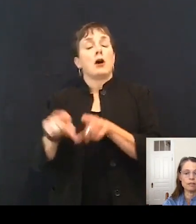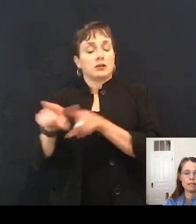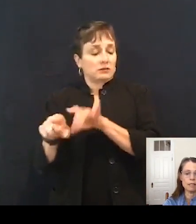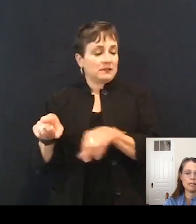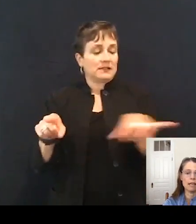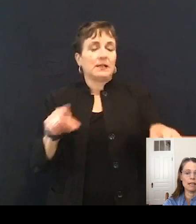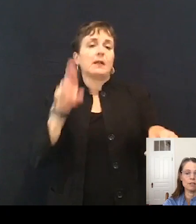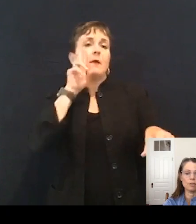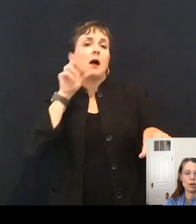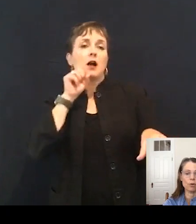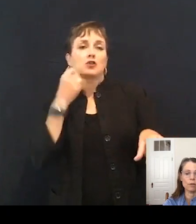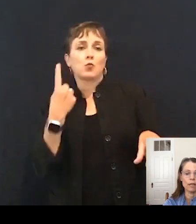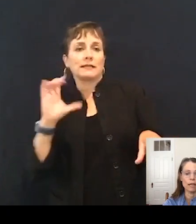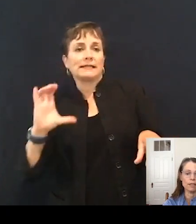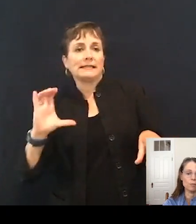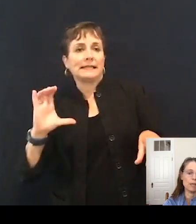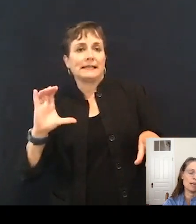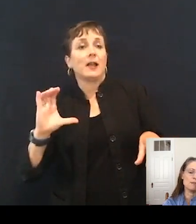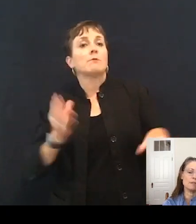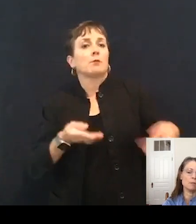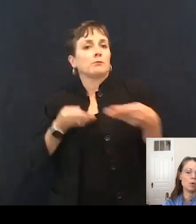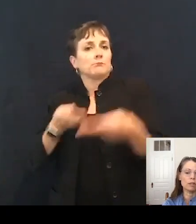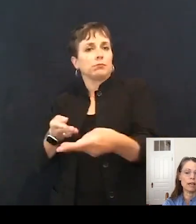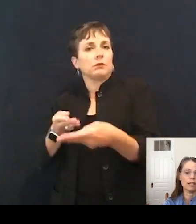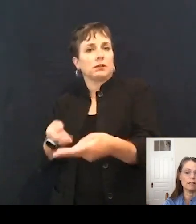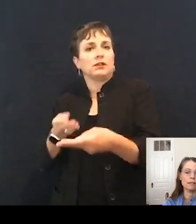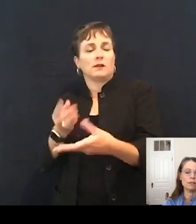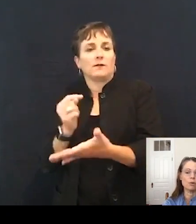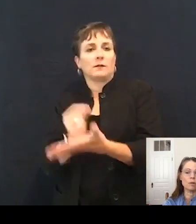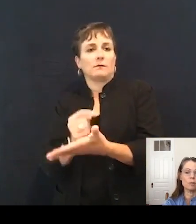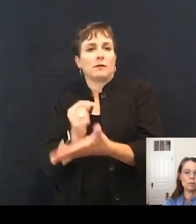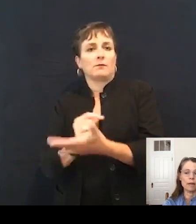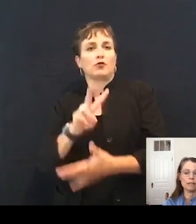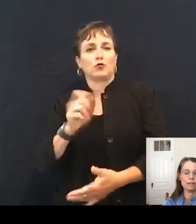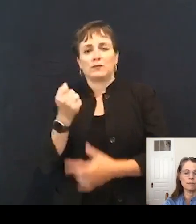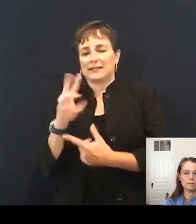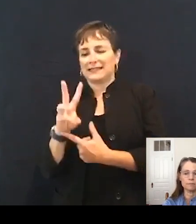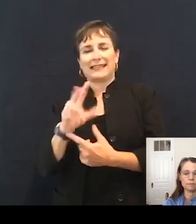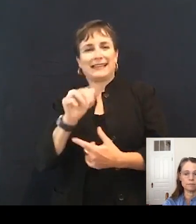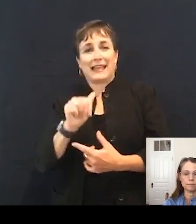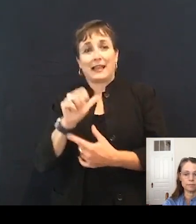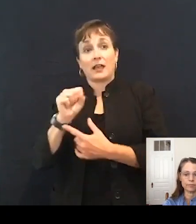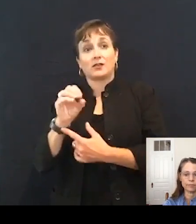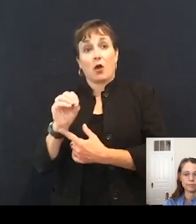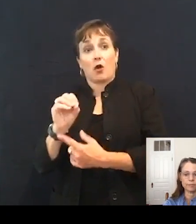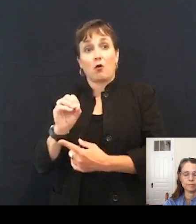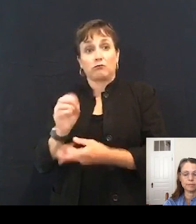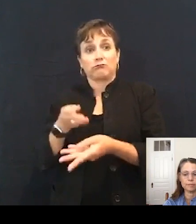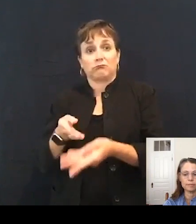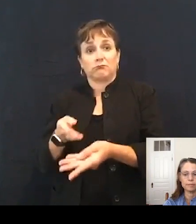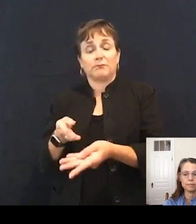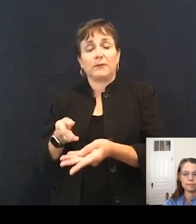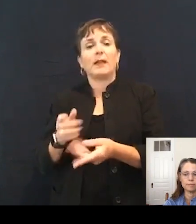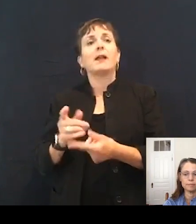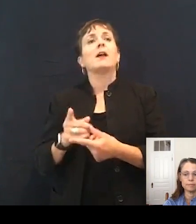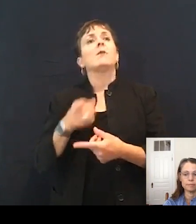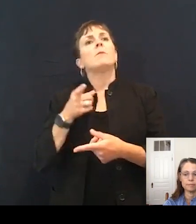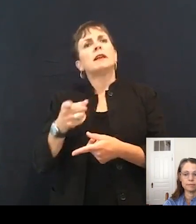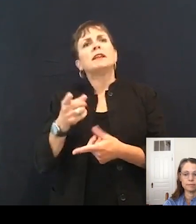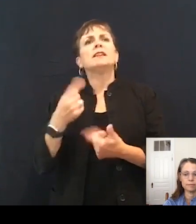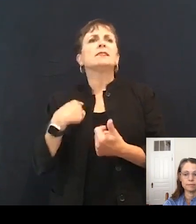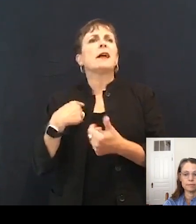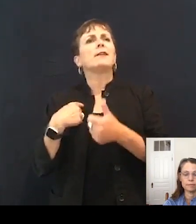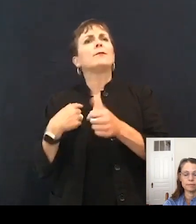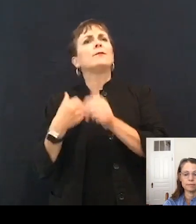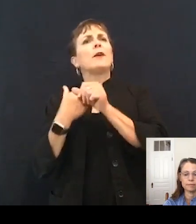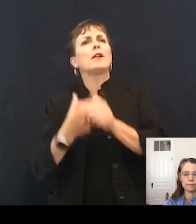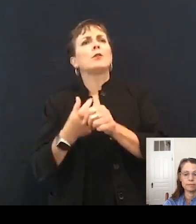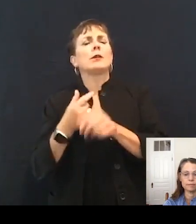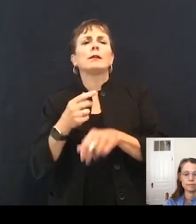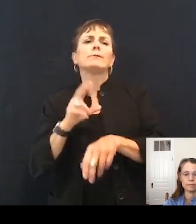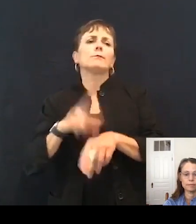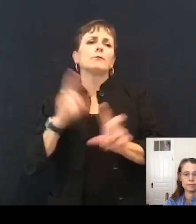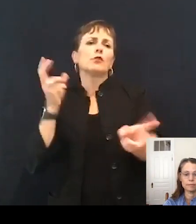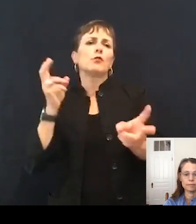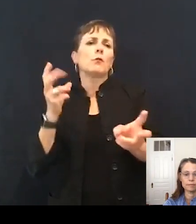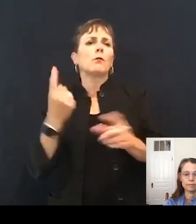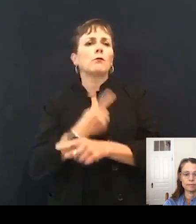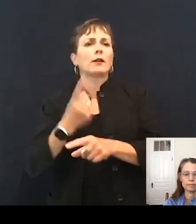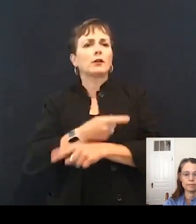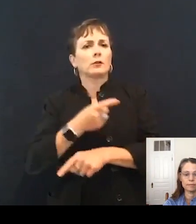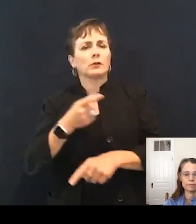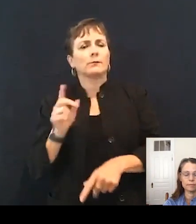is behaving more like the normal mice.